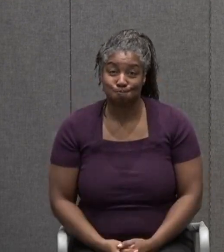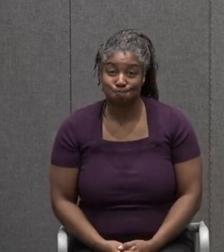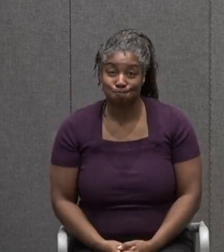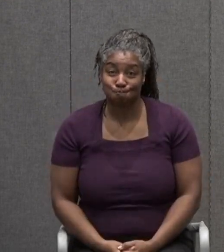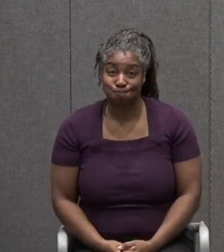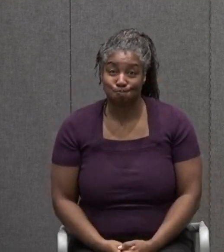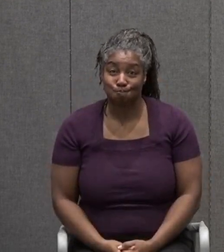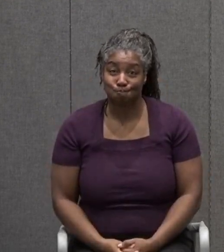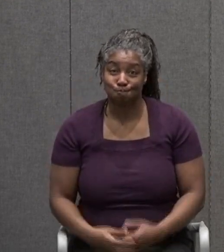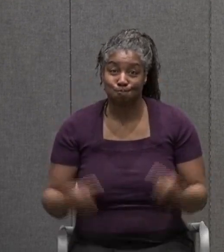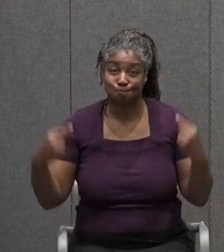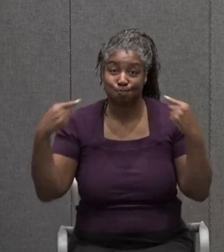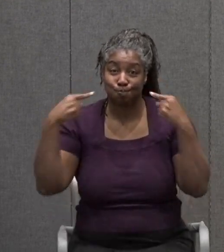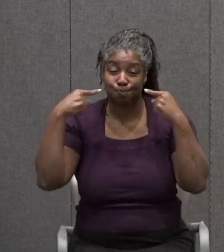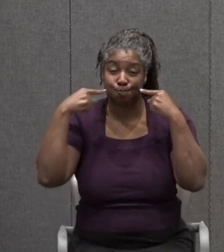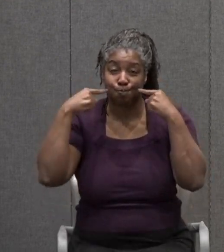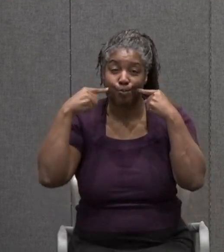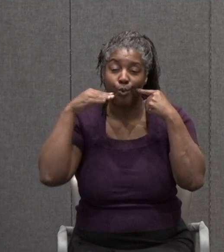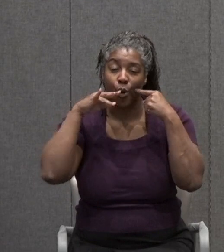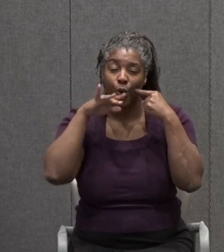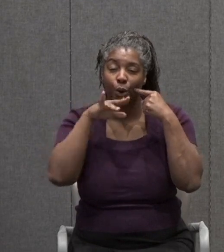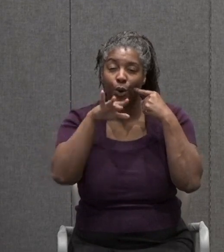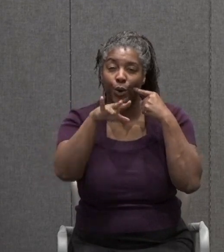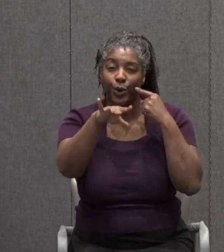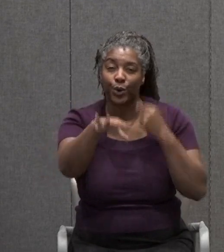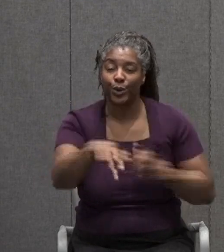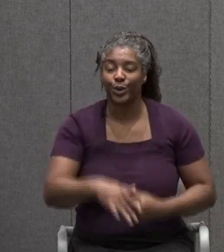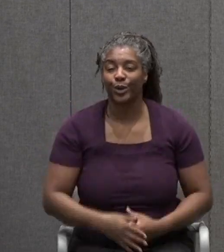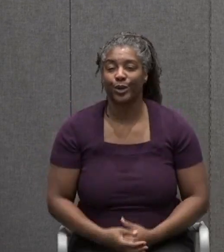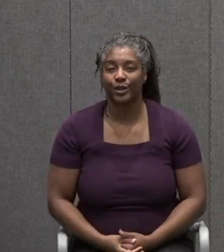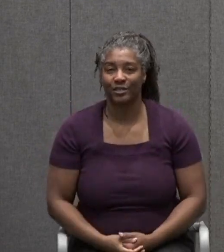and then pop that air out. Awesome, you guys.